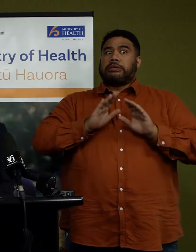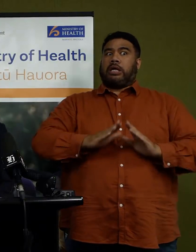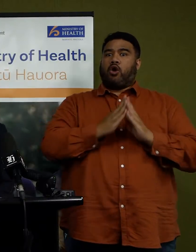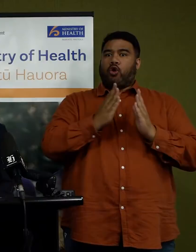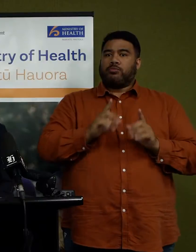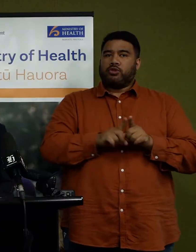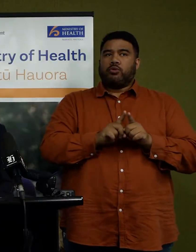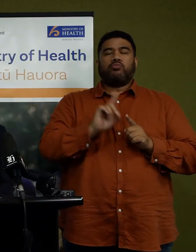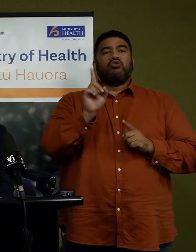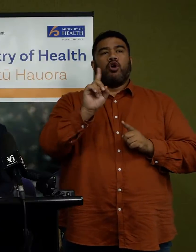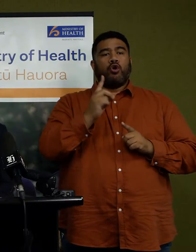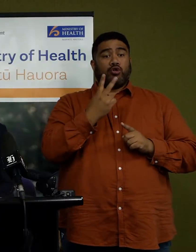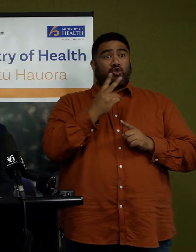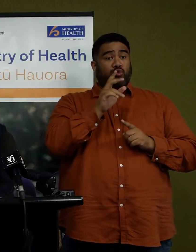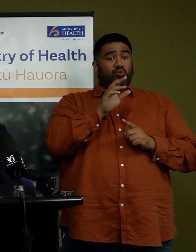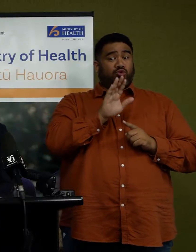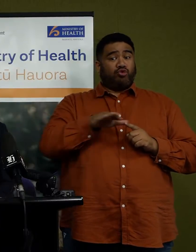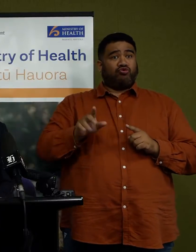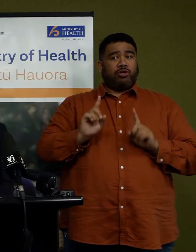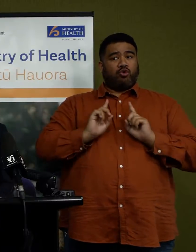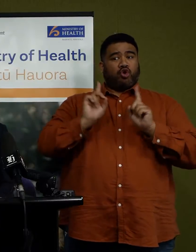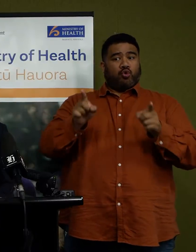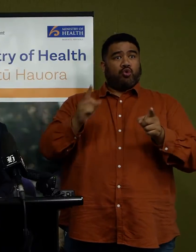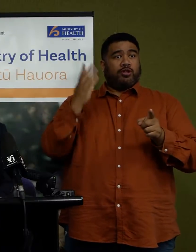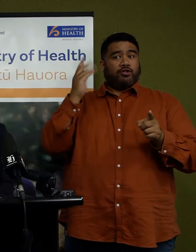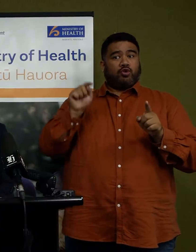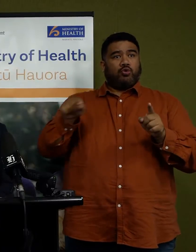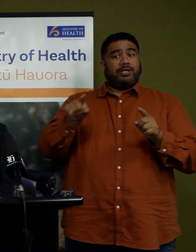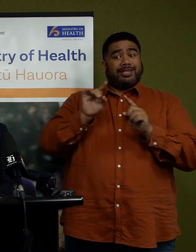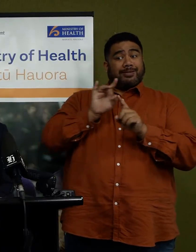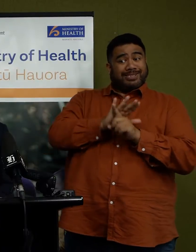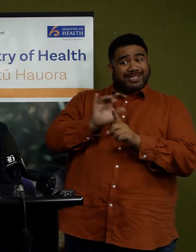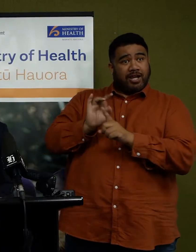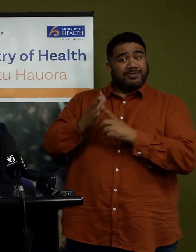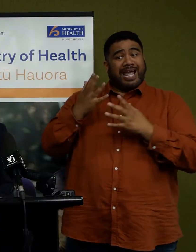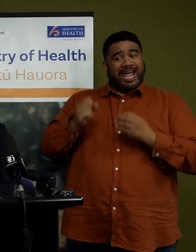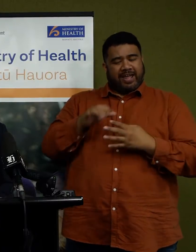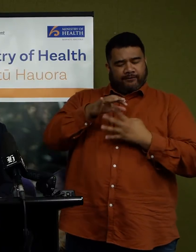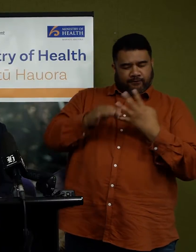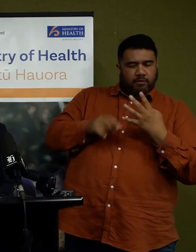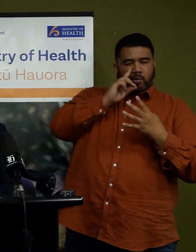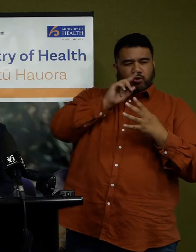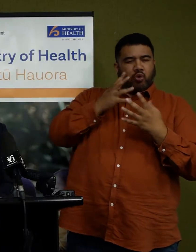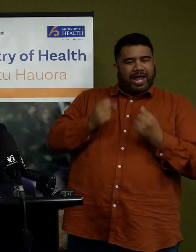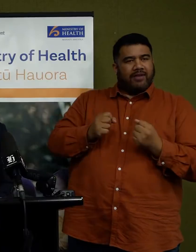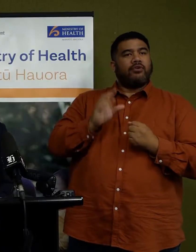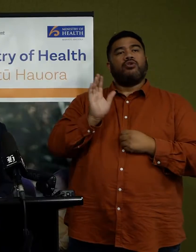who attend each of those schools are not symptomatic. And they are now in self-isolation at home.